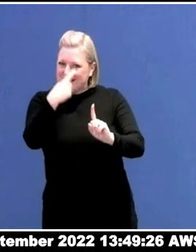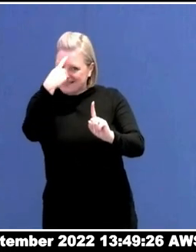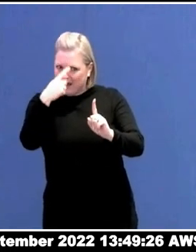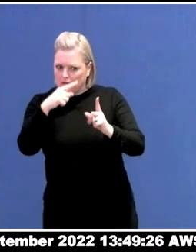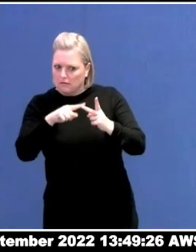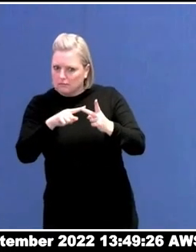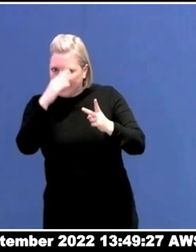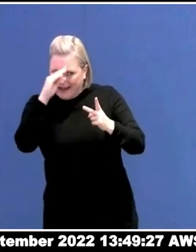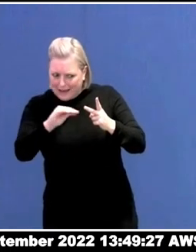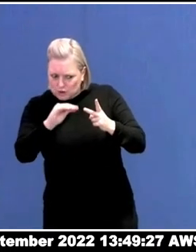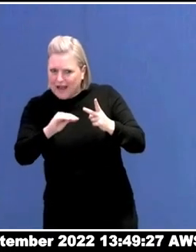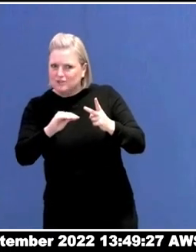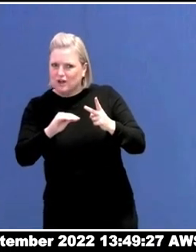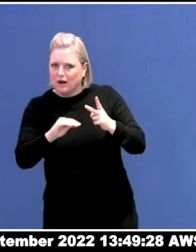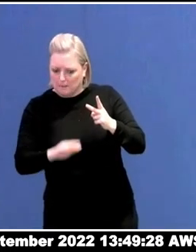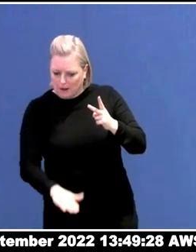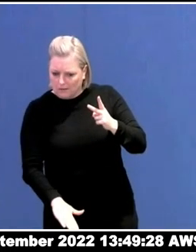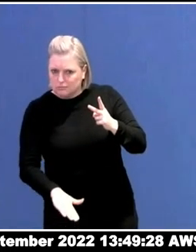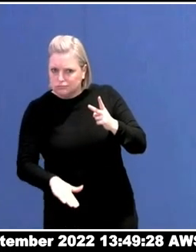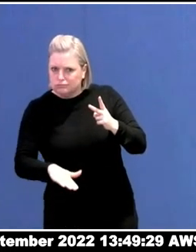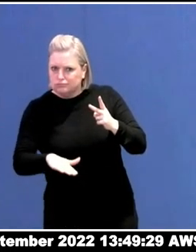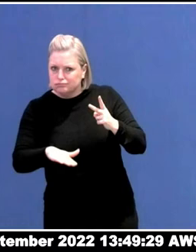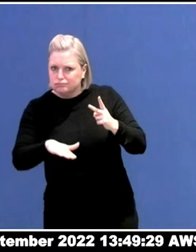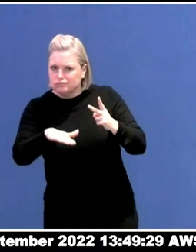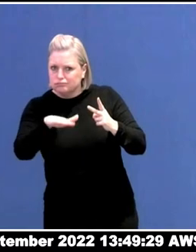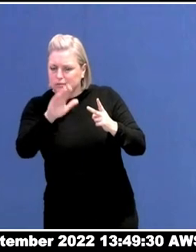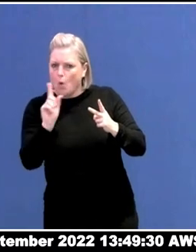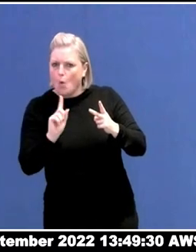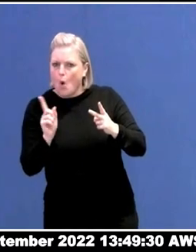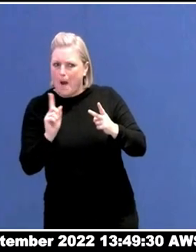Most of the prisoners and detainees that I see are illiterate.